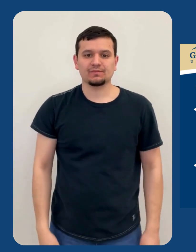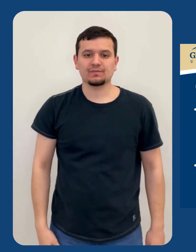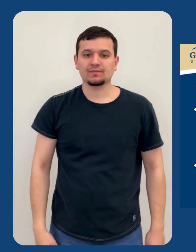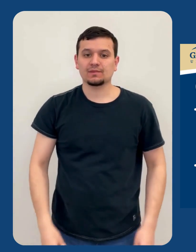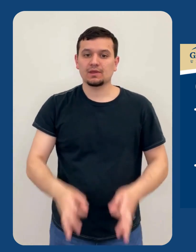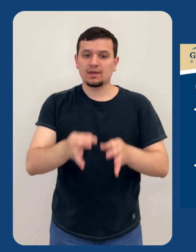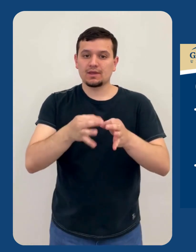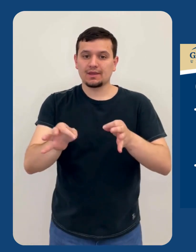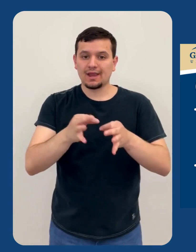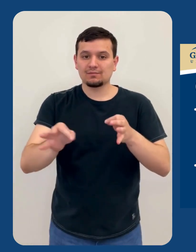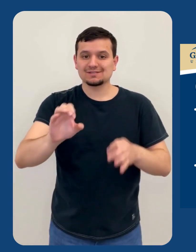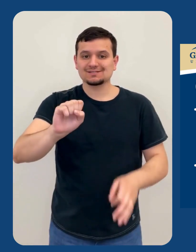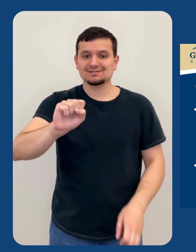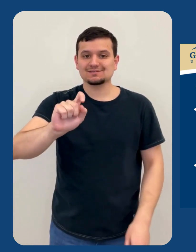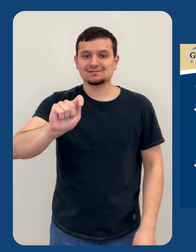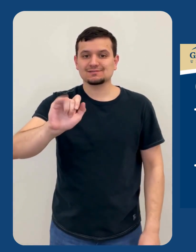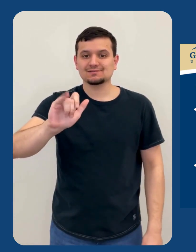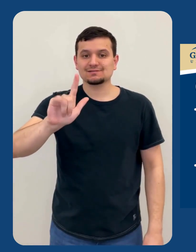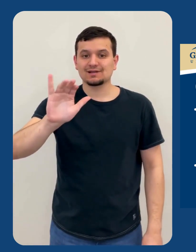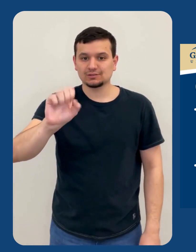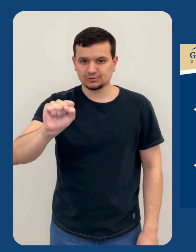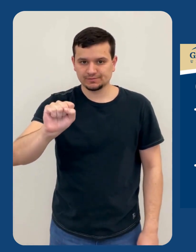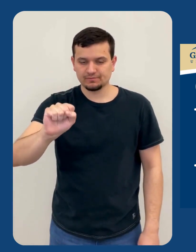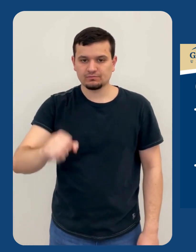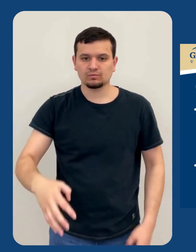Caption Styles